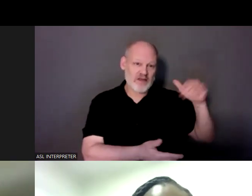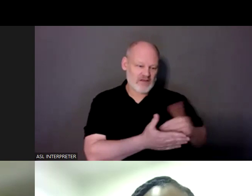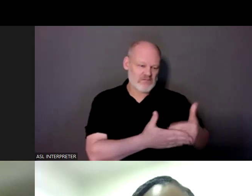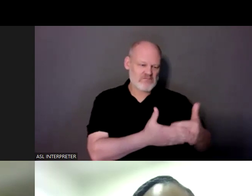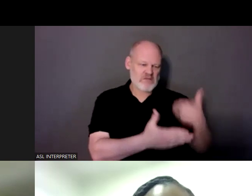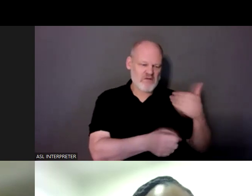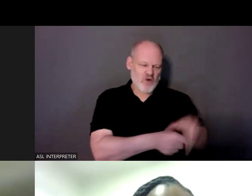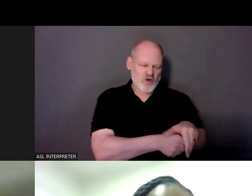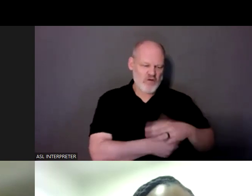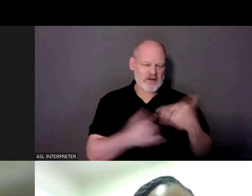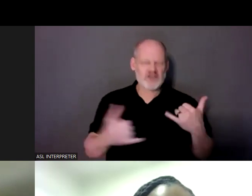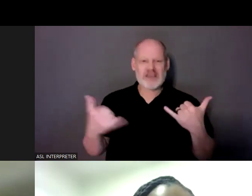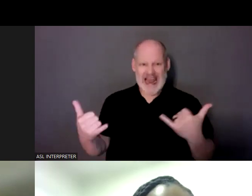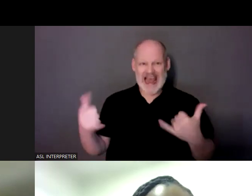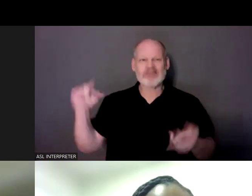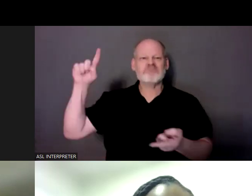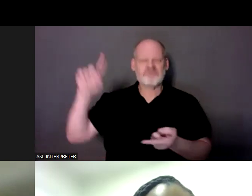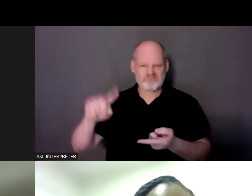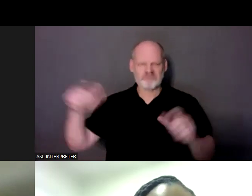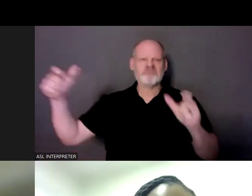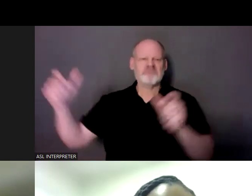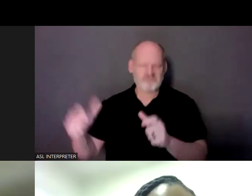as the majority of districts across the state has. And now the number of